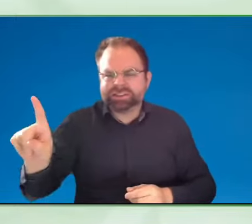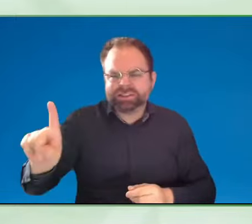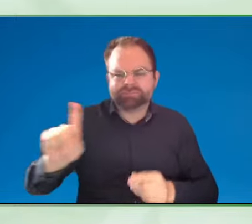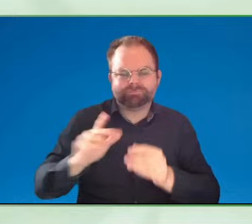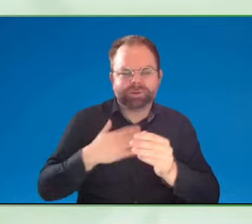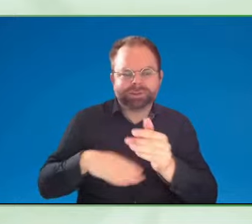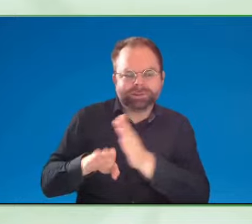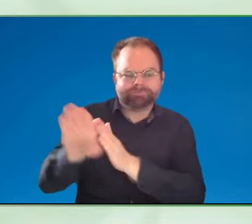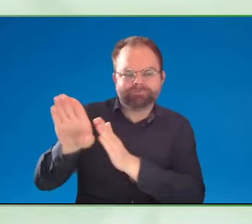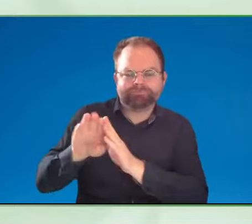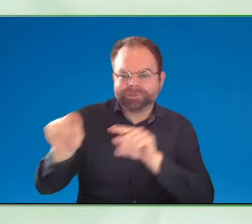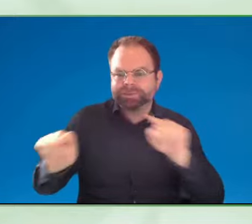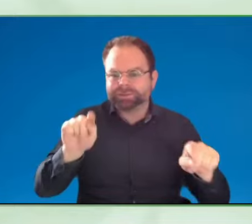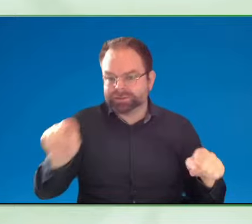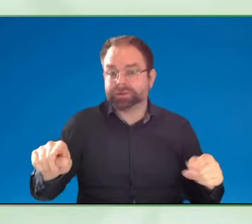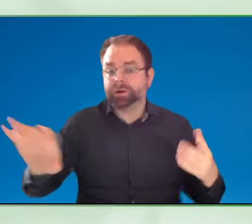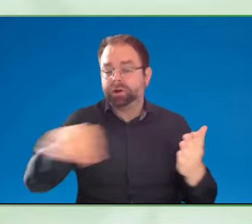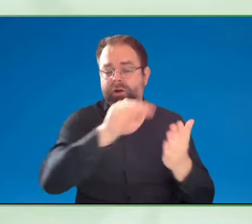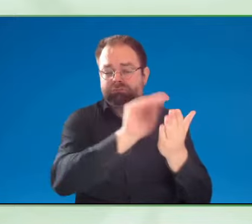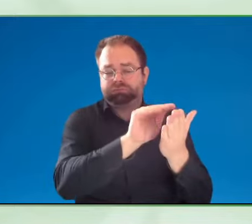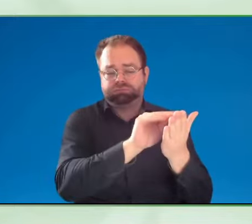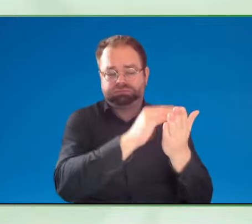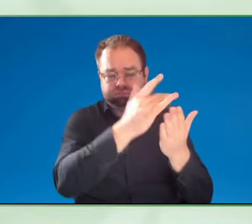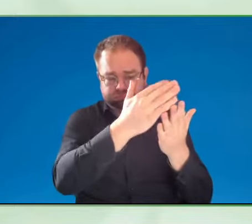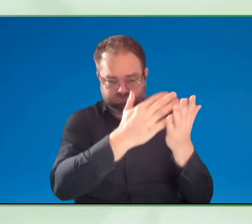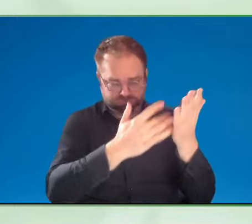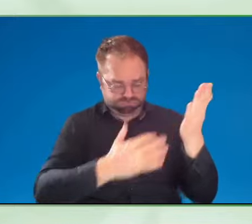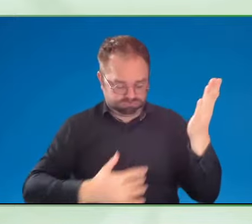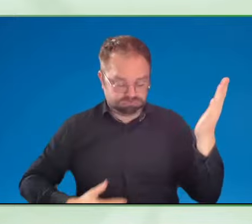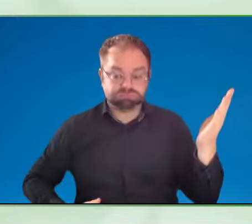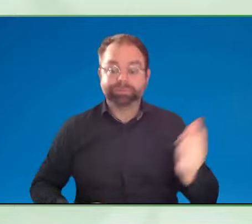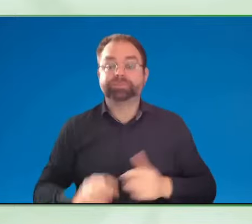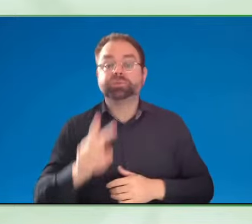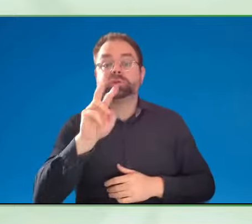to see how it works or not for people.